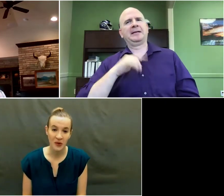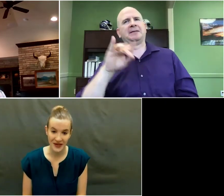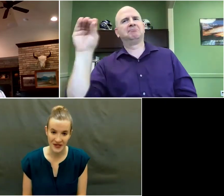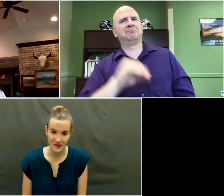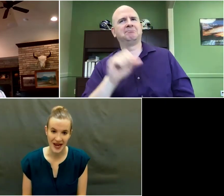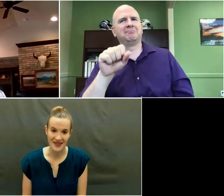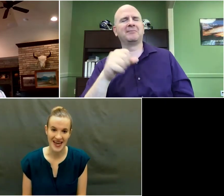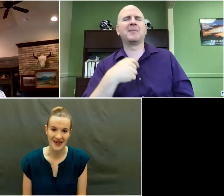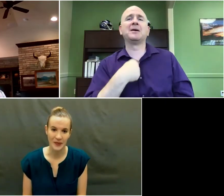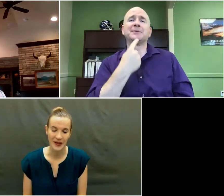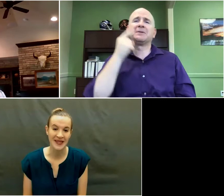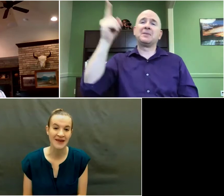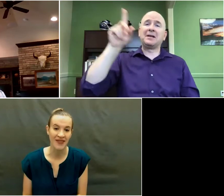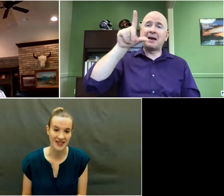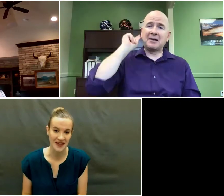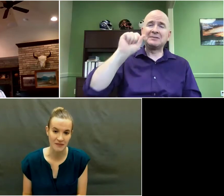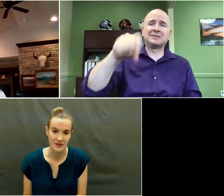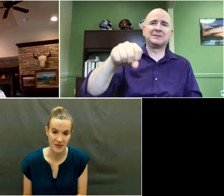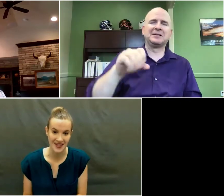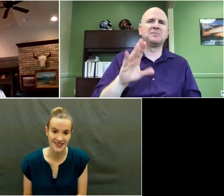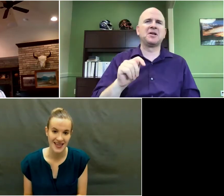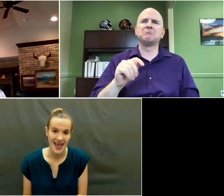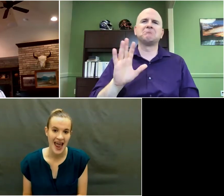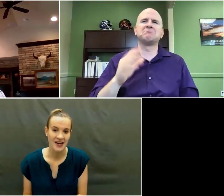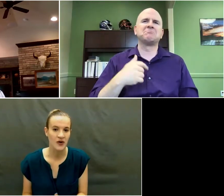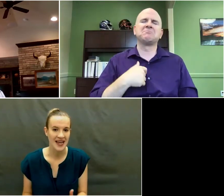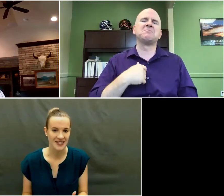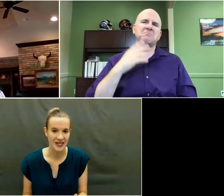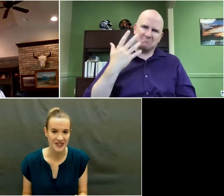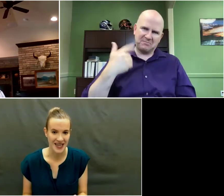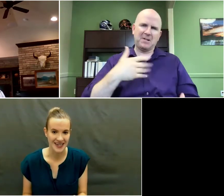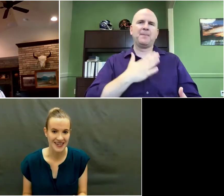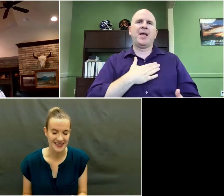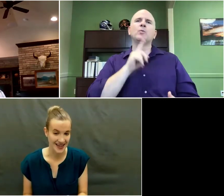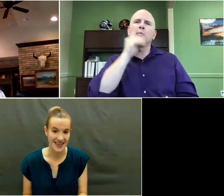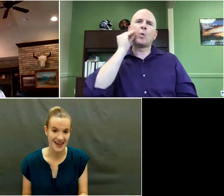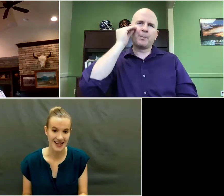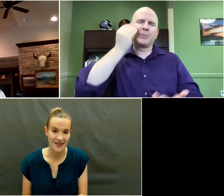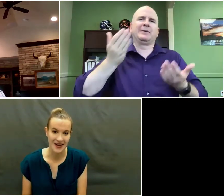leaders from Gallaudet will leave that safe space and create changes like, like that in other areas